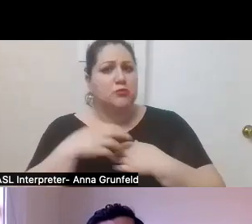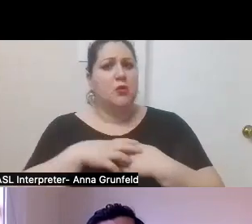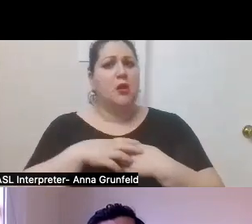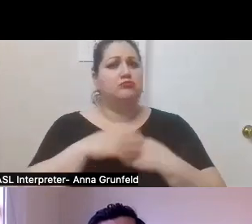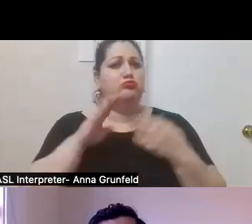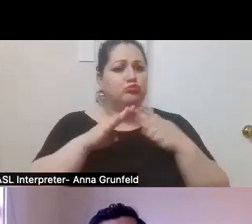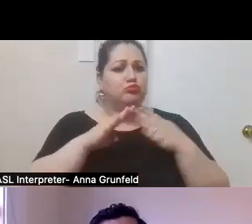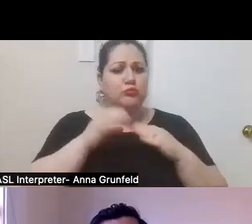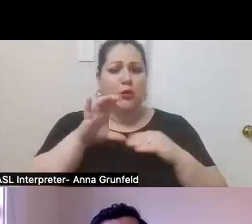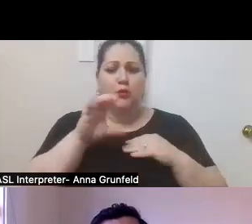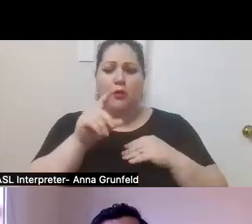It was.